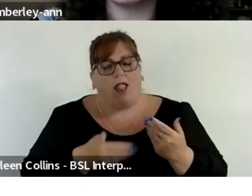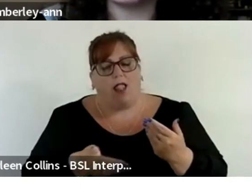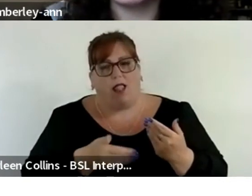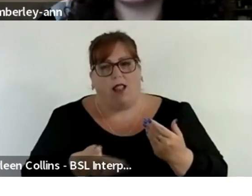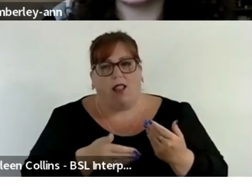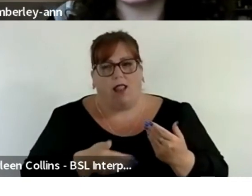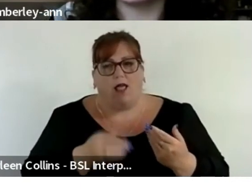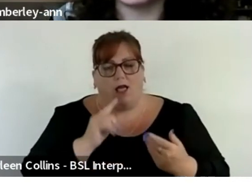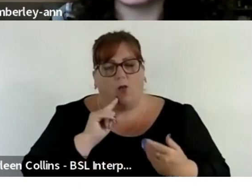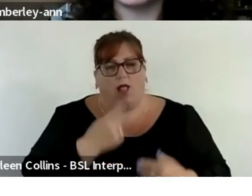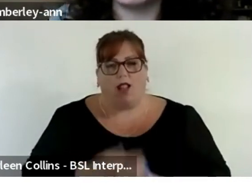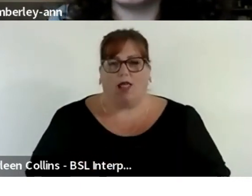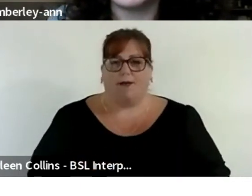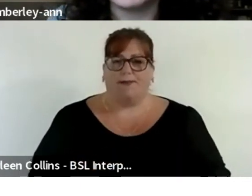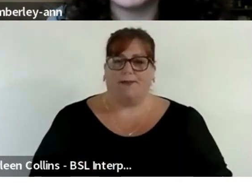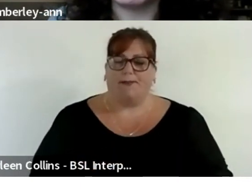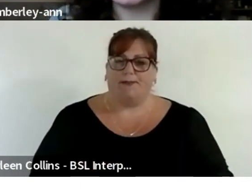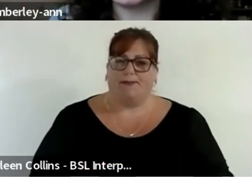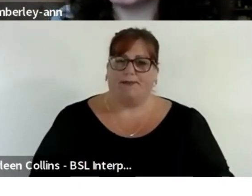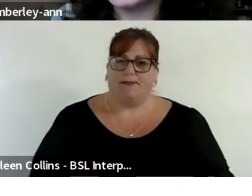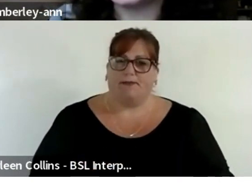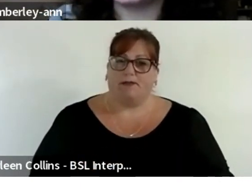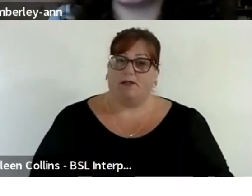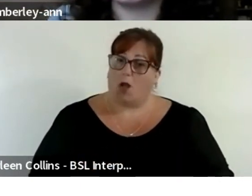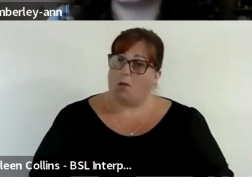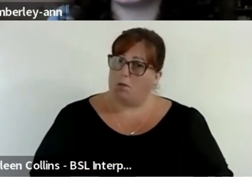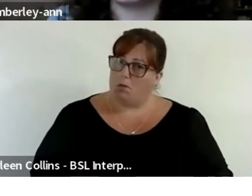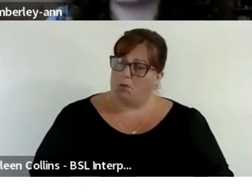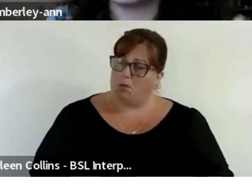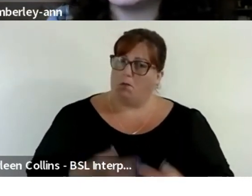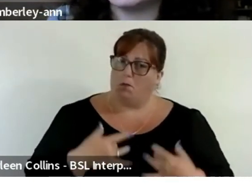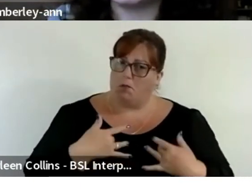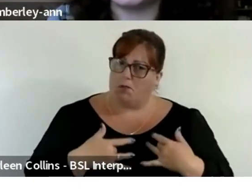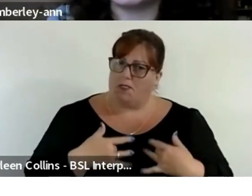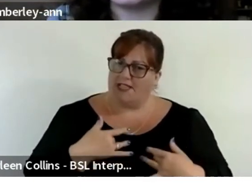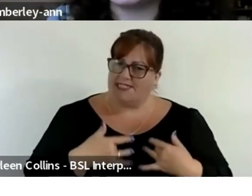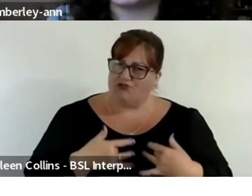That is interesting. I might come back to the reasons sitting behind that decision.